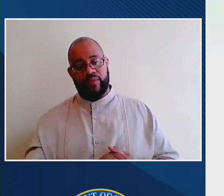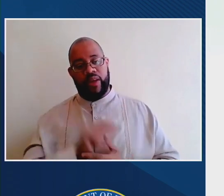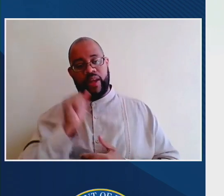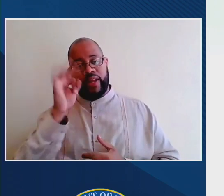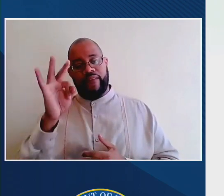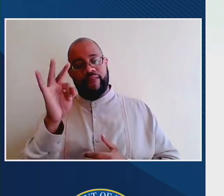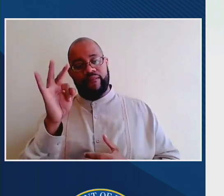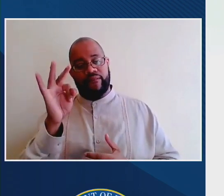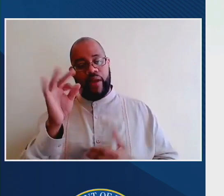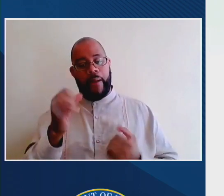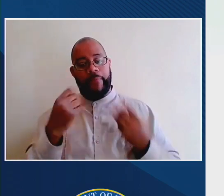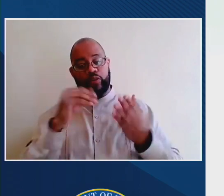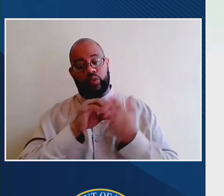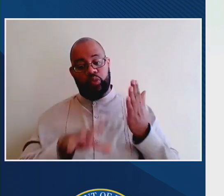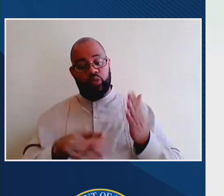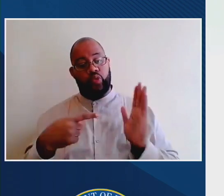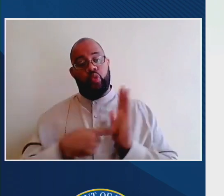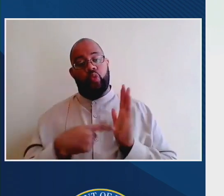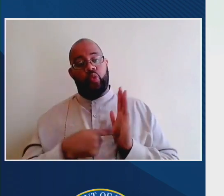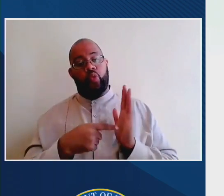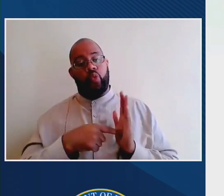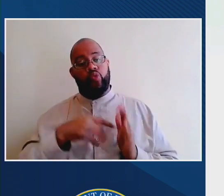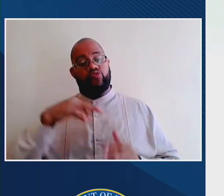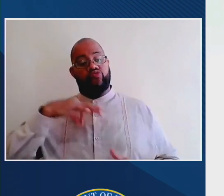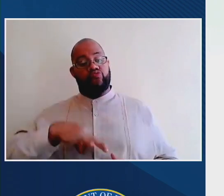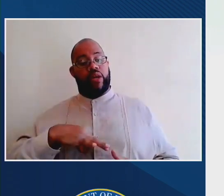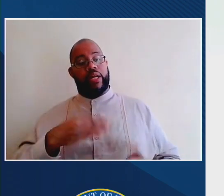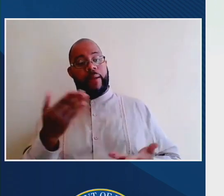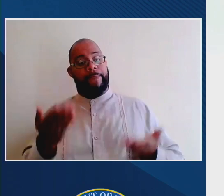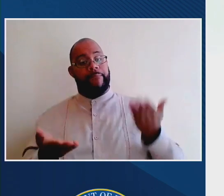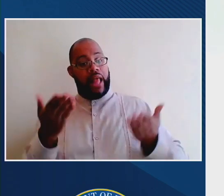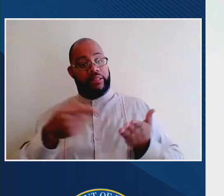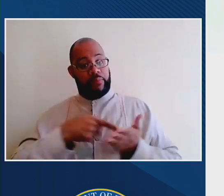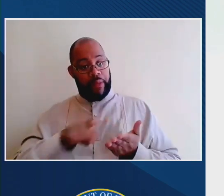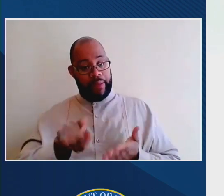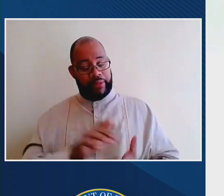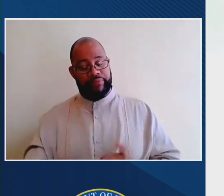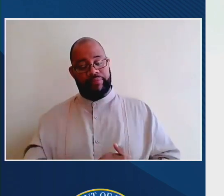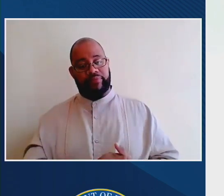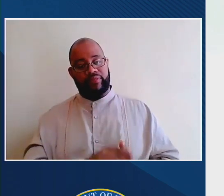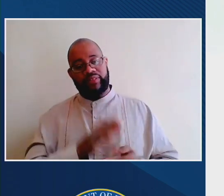students were owed credit balance payments at the very end of their enrollment at the